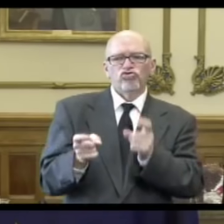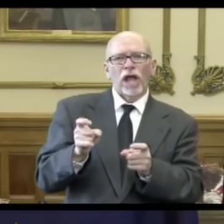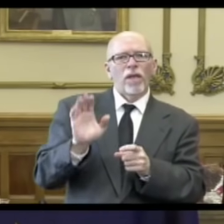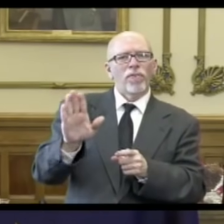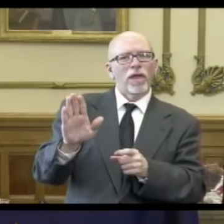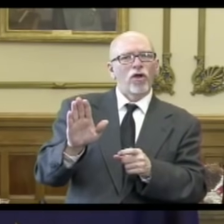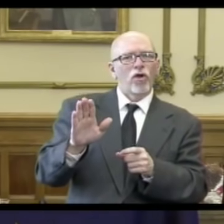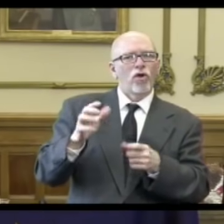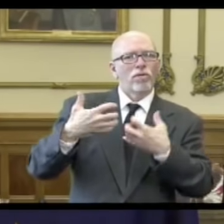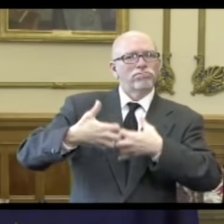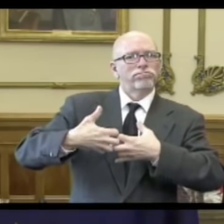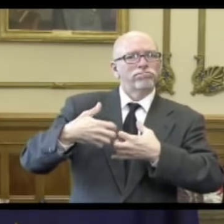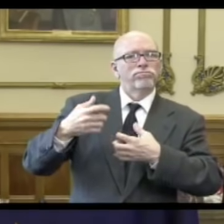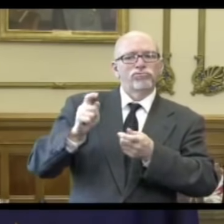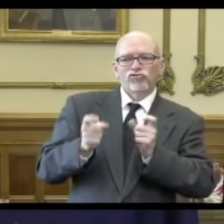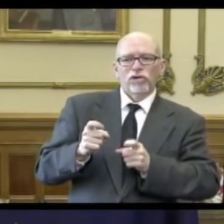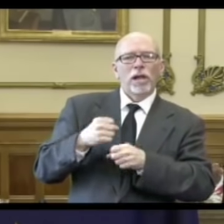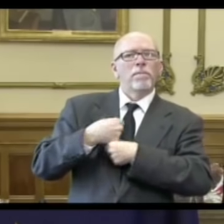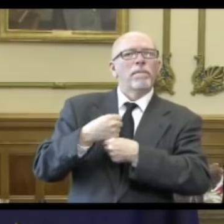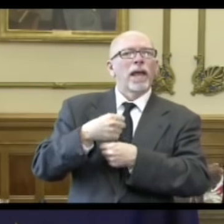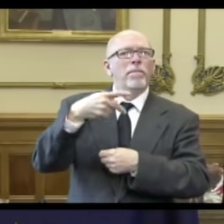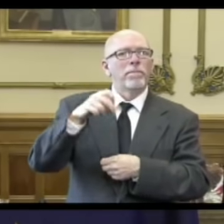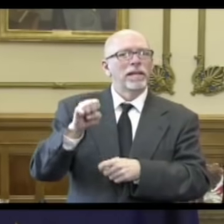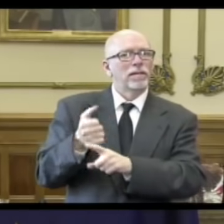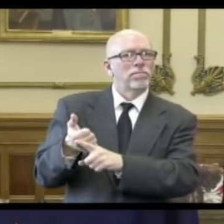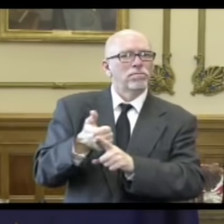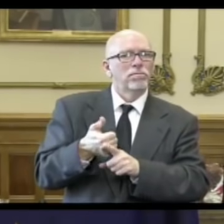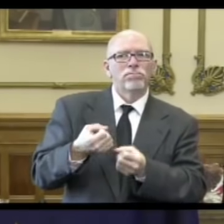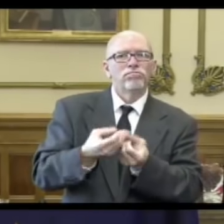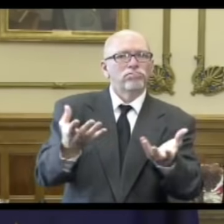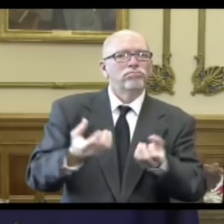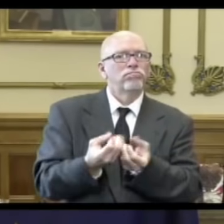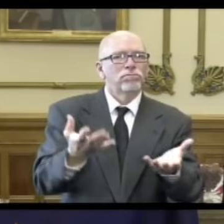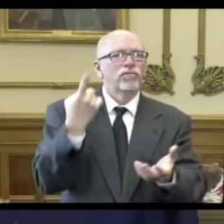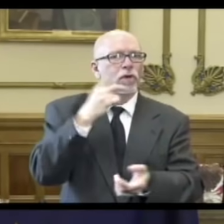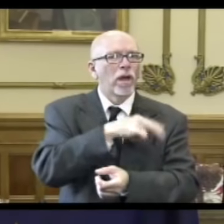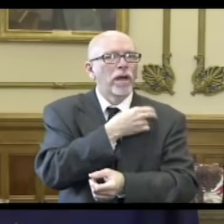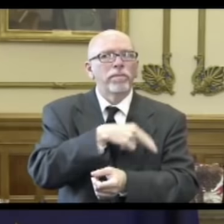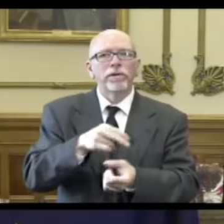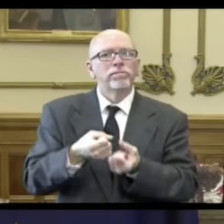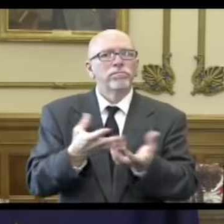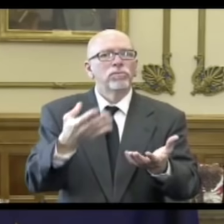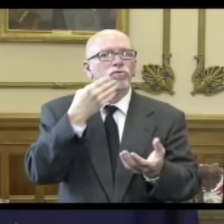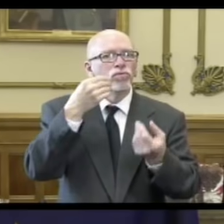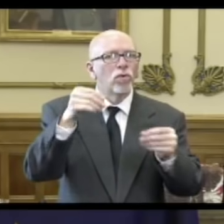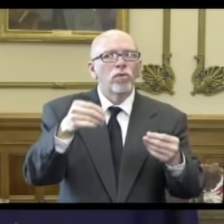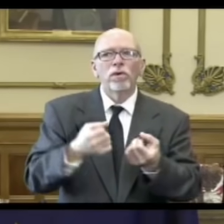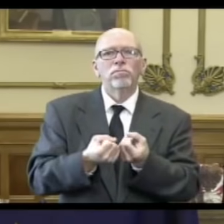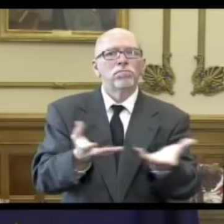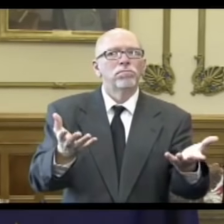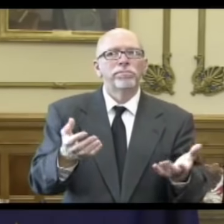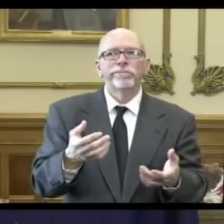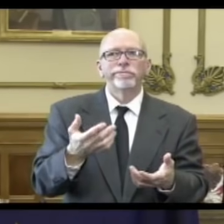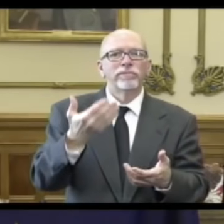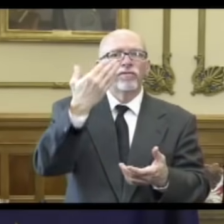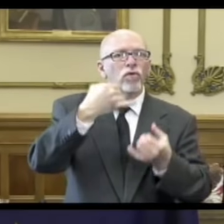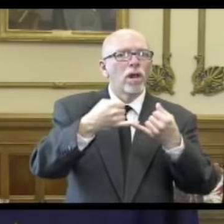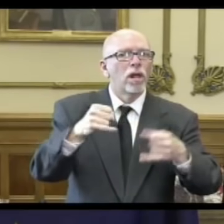FROM THAT SO MANY TEACHERS. PRIVATELY AND THEIR BUSINESSES HAVE RETROFITTED WHAT THEY WERE DOING IN LIFE BEFORE AND